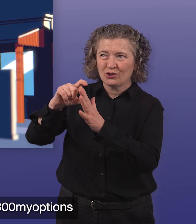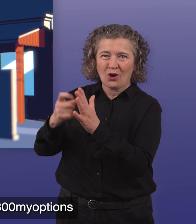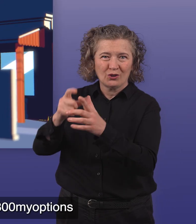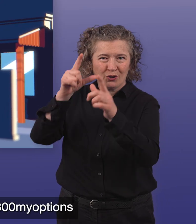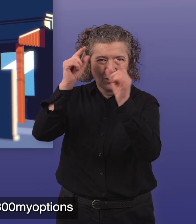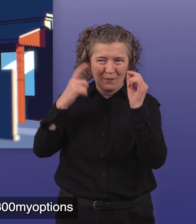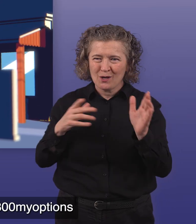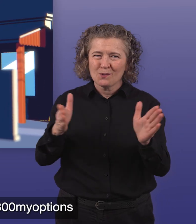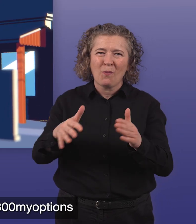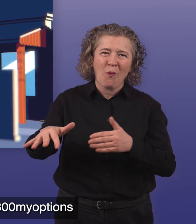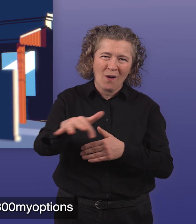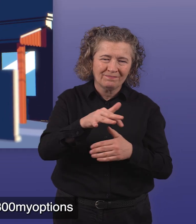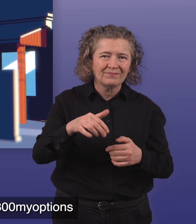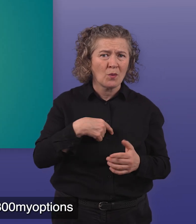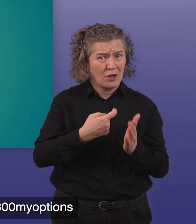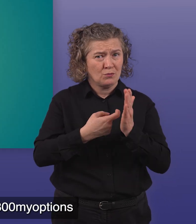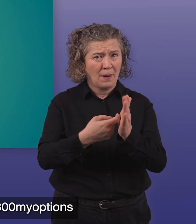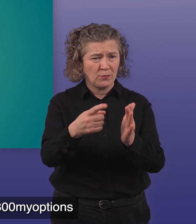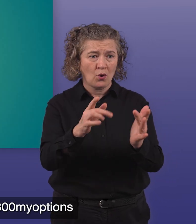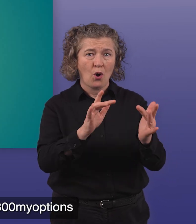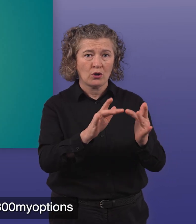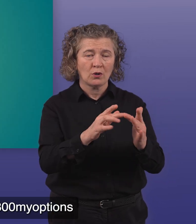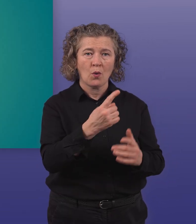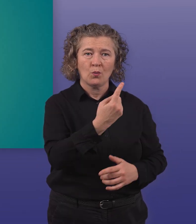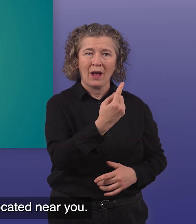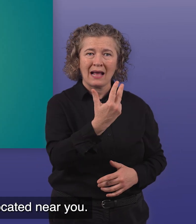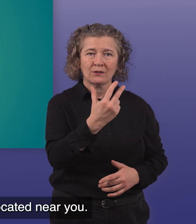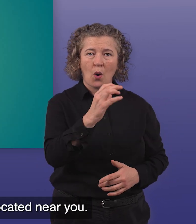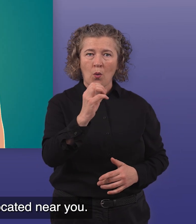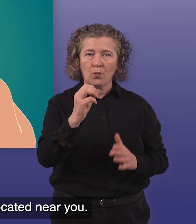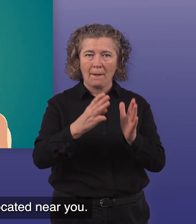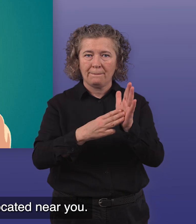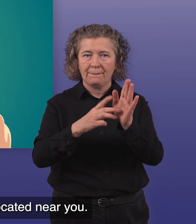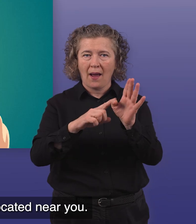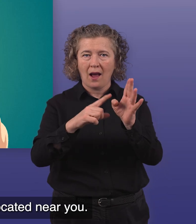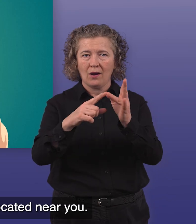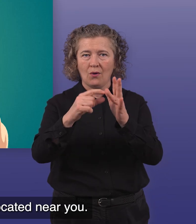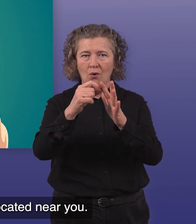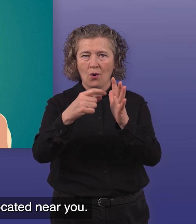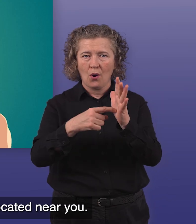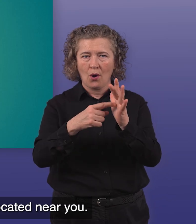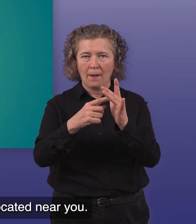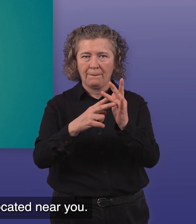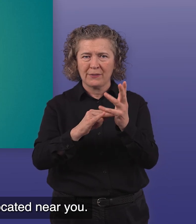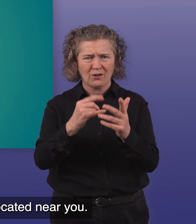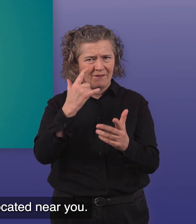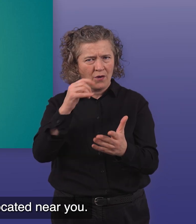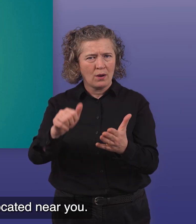We recommend contacting 1800myoptions to find an appropriate provider located near you.